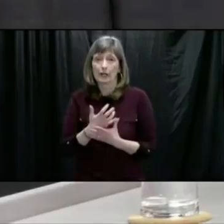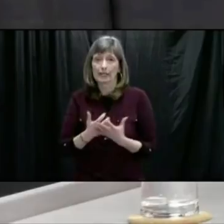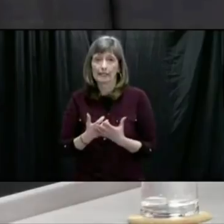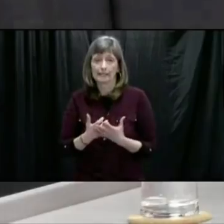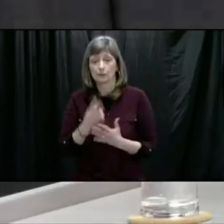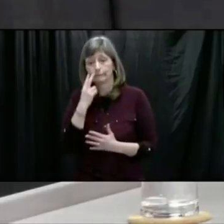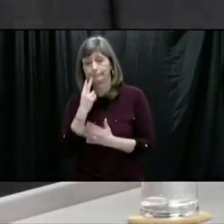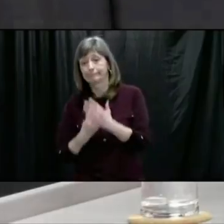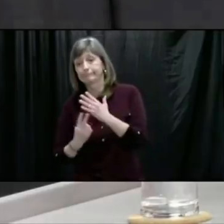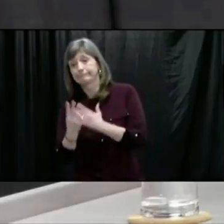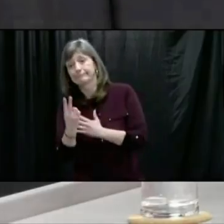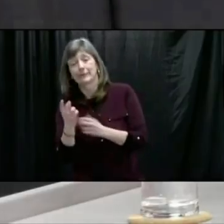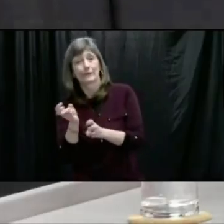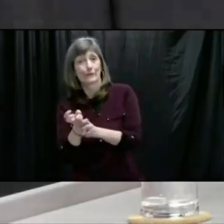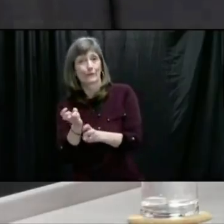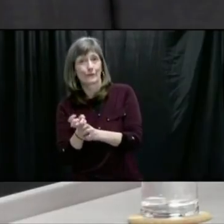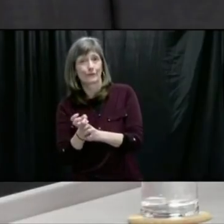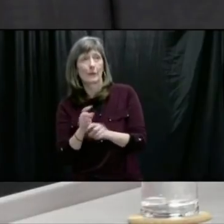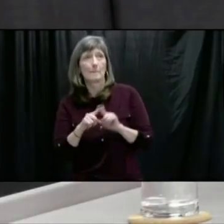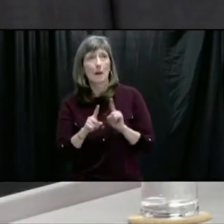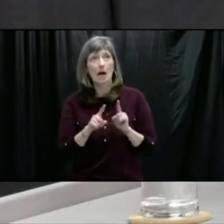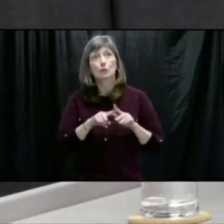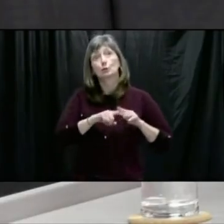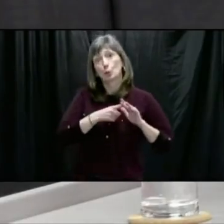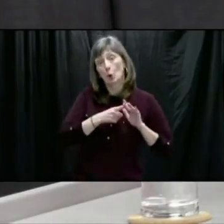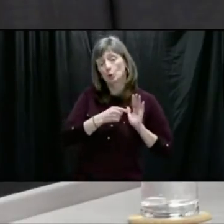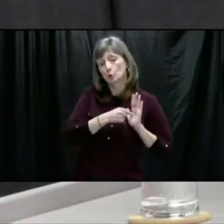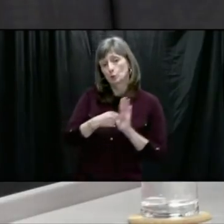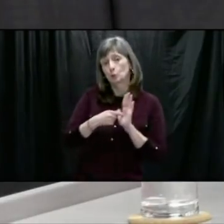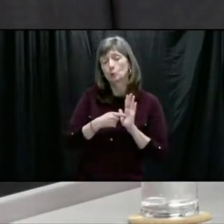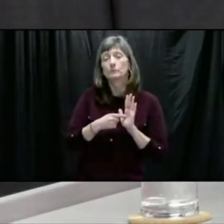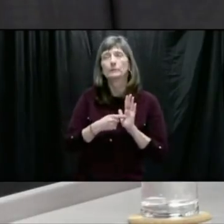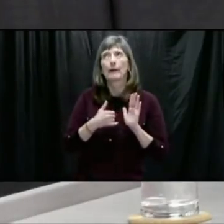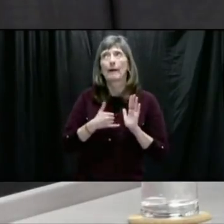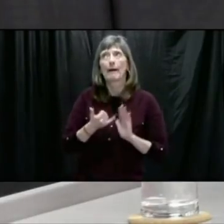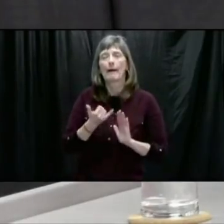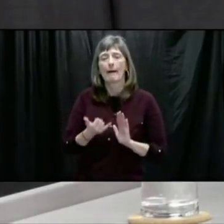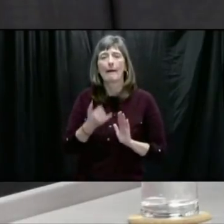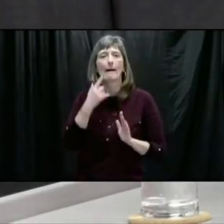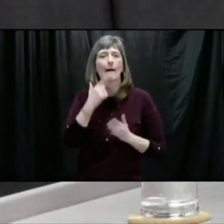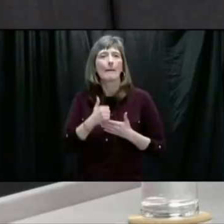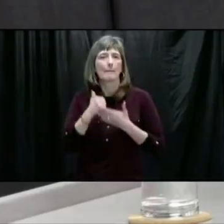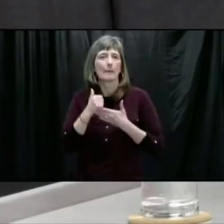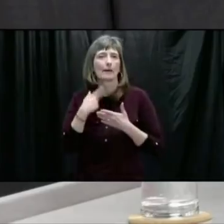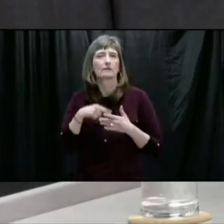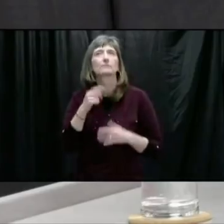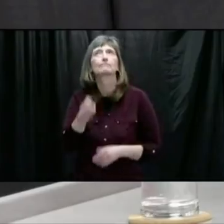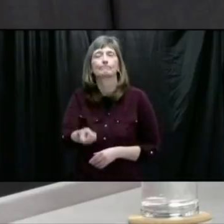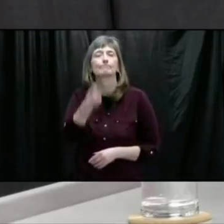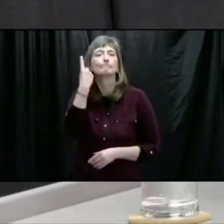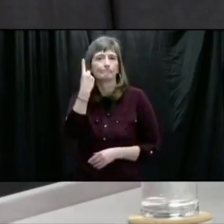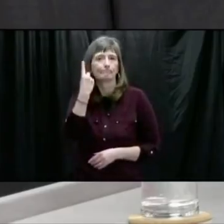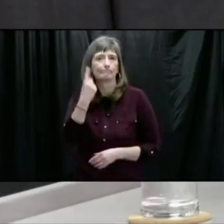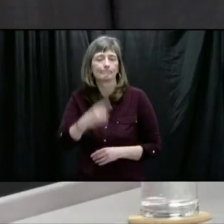REMAINS EARLY IN THIS DISEASE, TO MAKE PROJECTIONS YOUR PRESENTATION HELPS US PUT THINGS